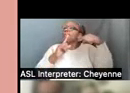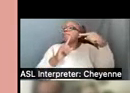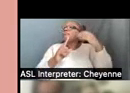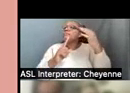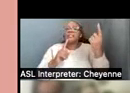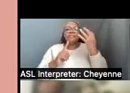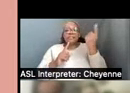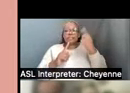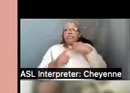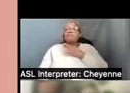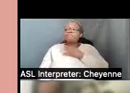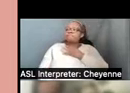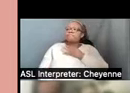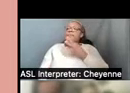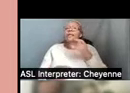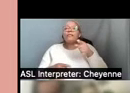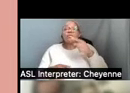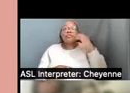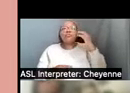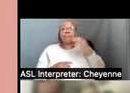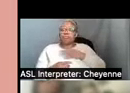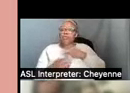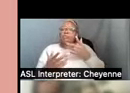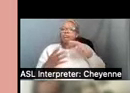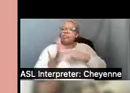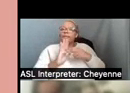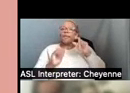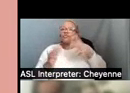curious about and if it is, I would definitely encourage you to apply.